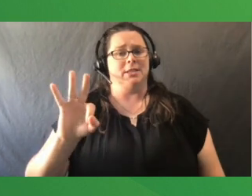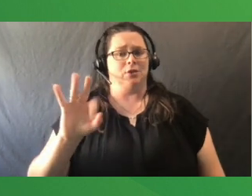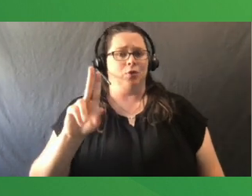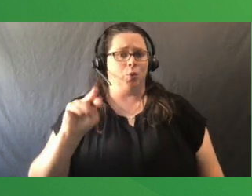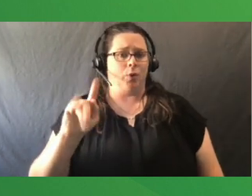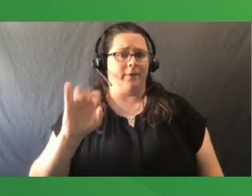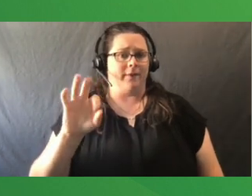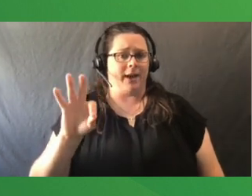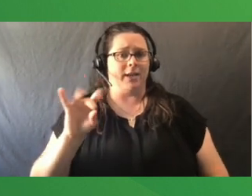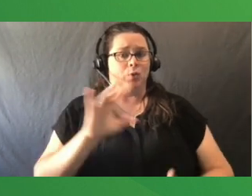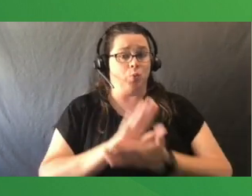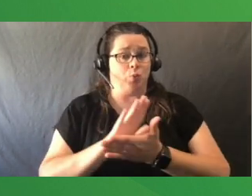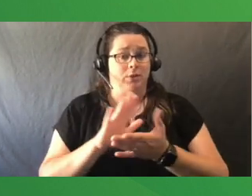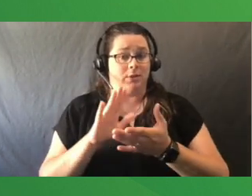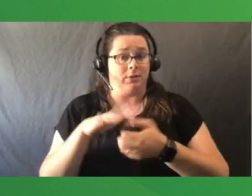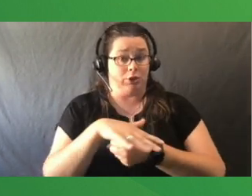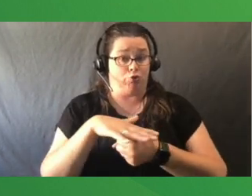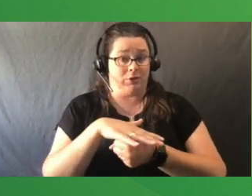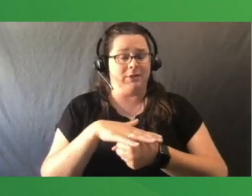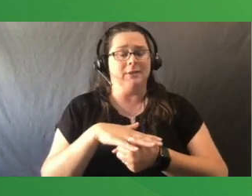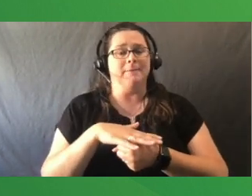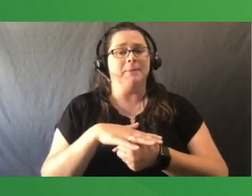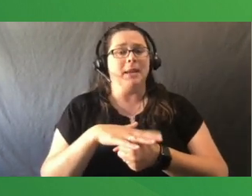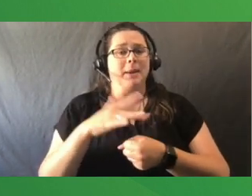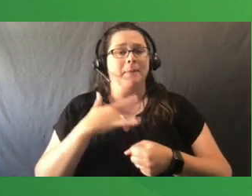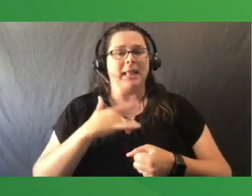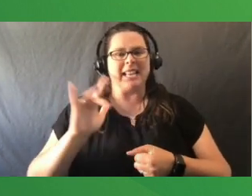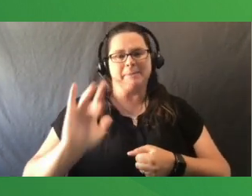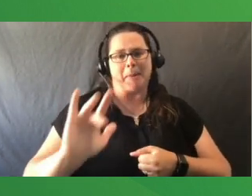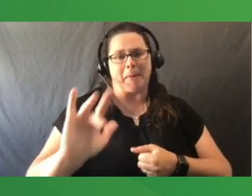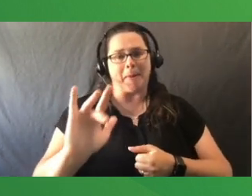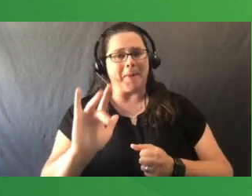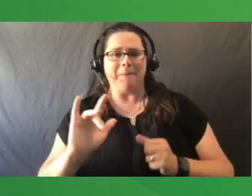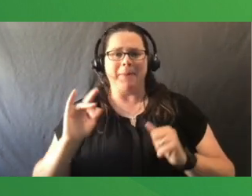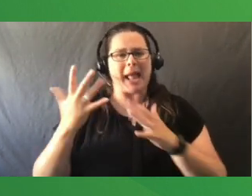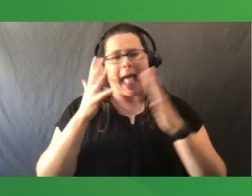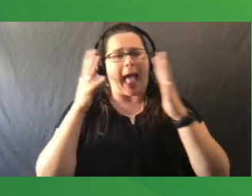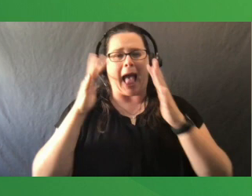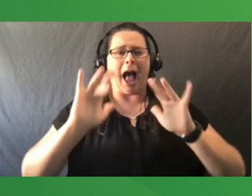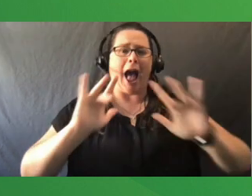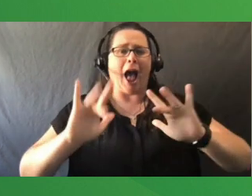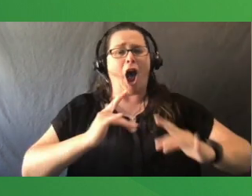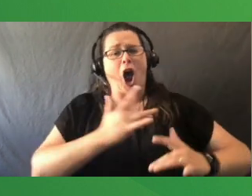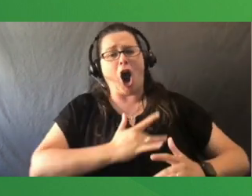Please hit those emoji applauses and hearts for both Holly and Patrice.